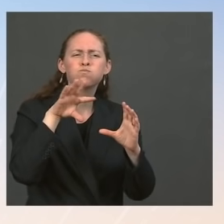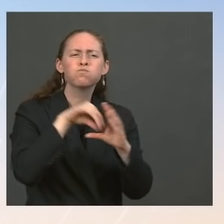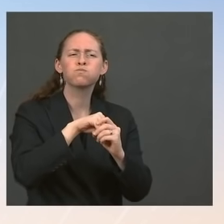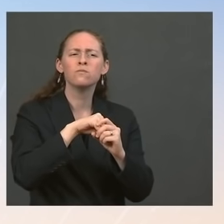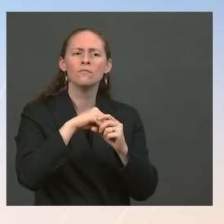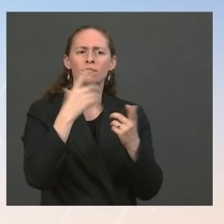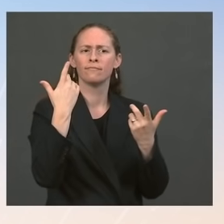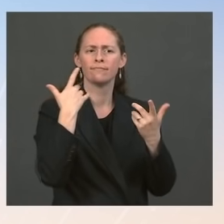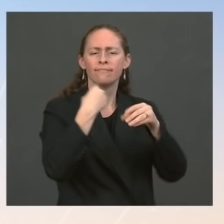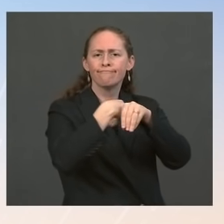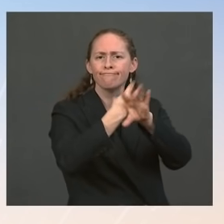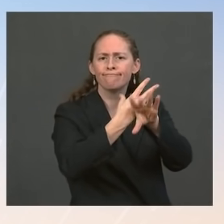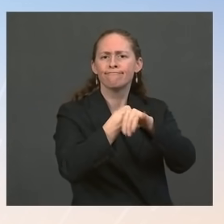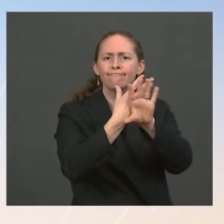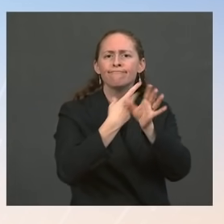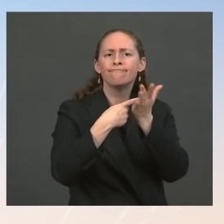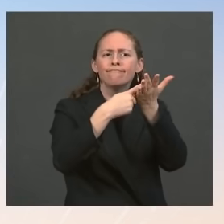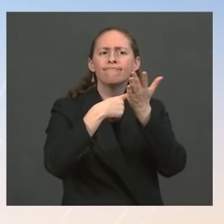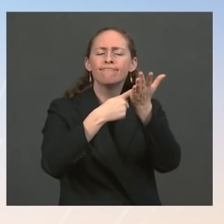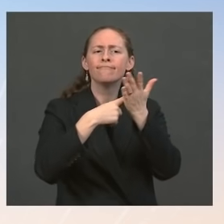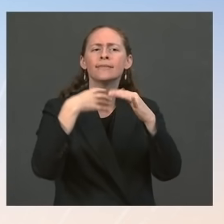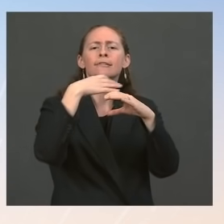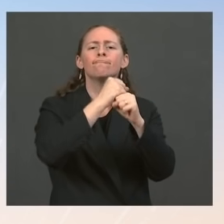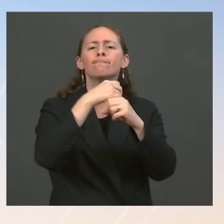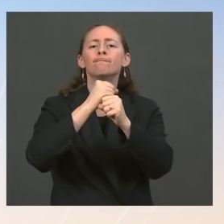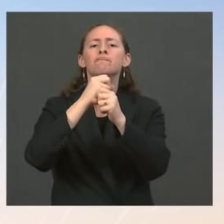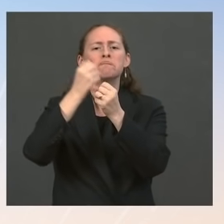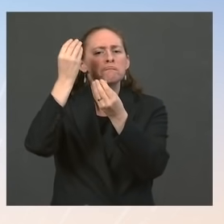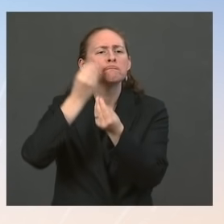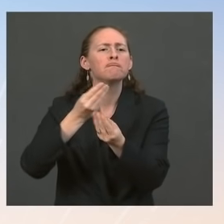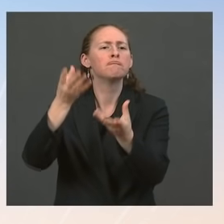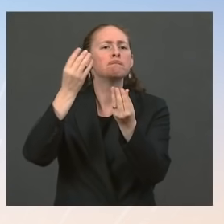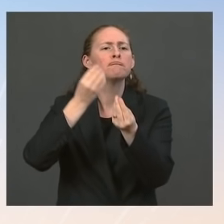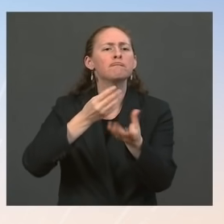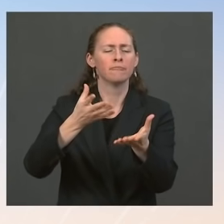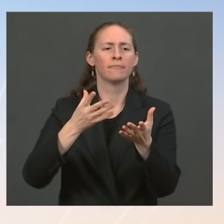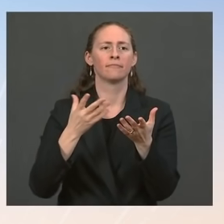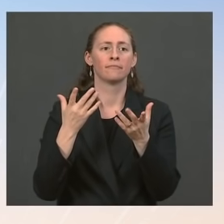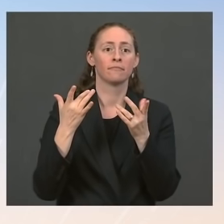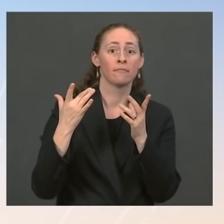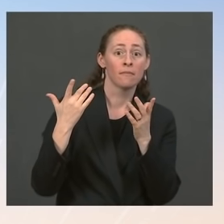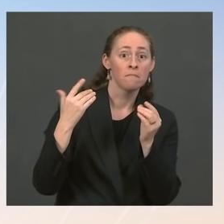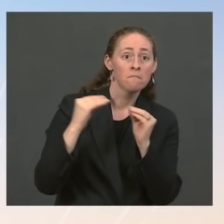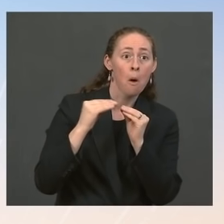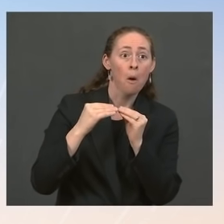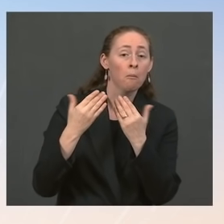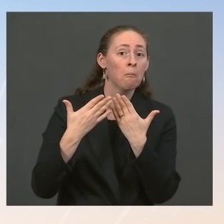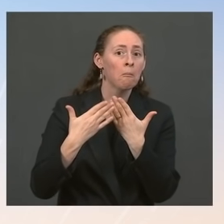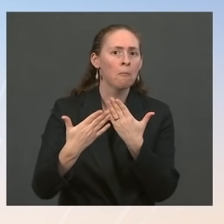We haven't read all of them out in terms of the engagements and calls he's had. He's talked with a range of members